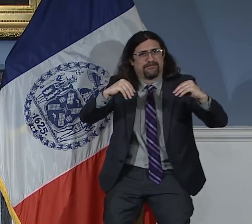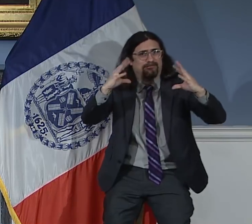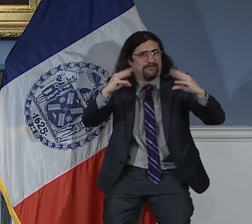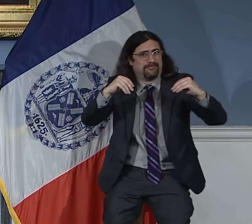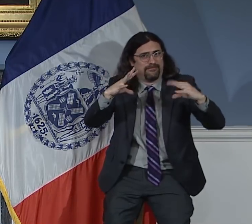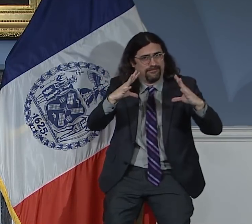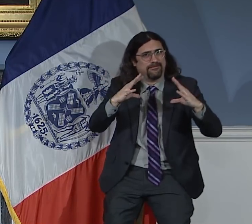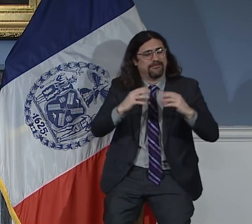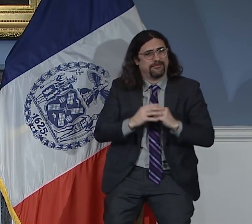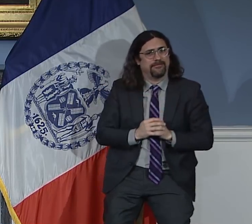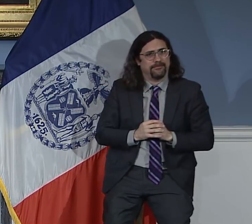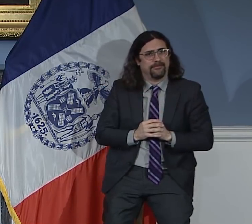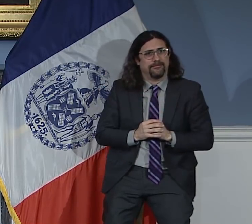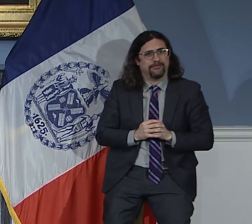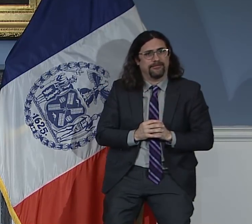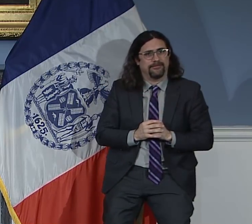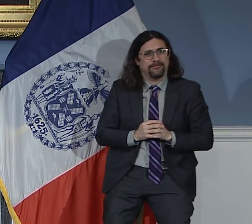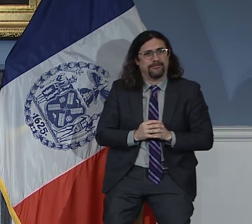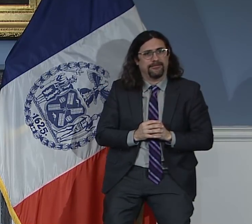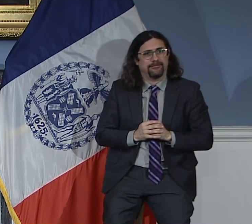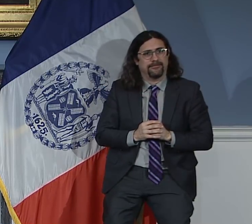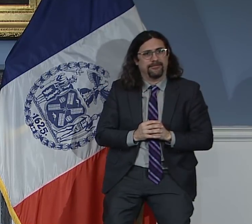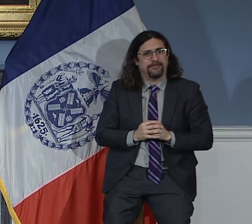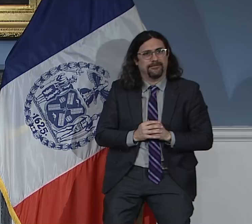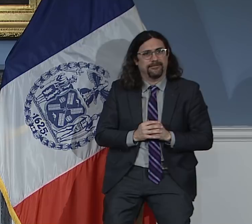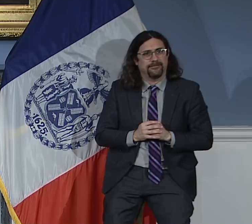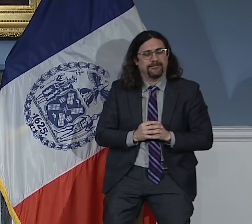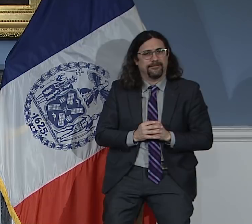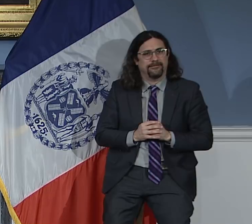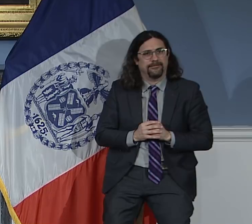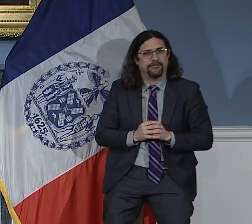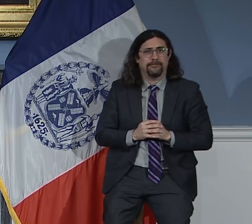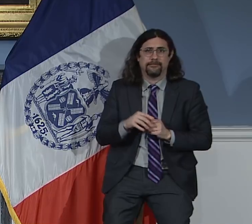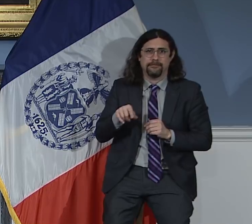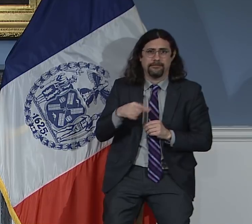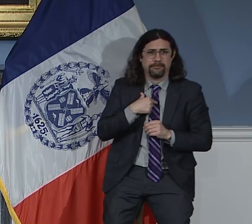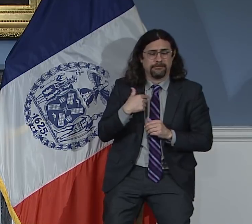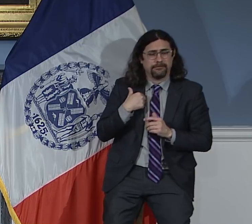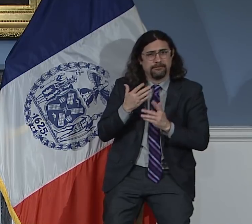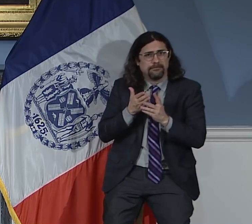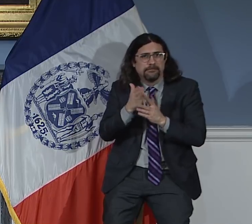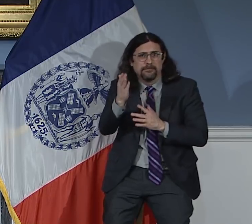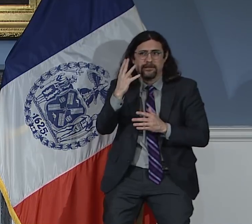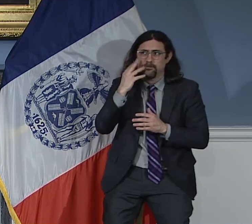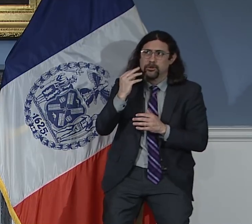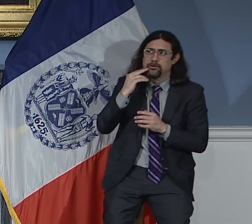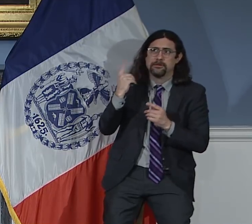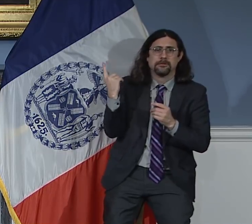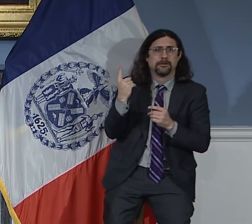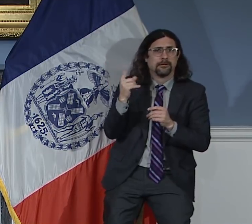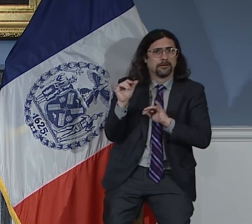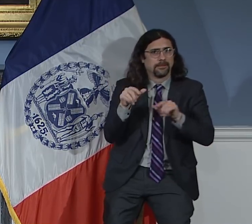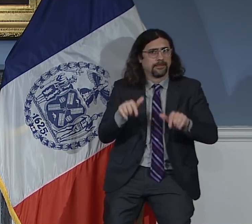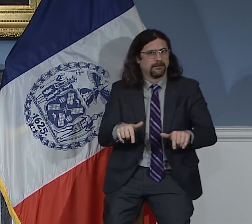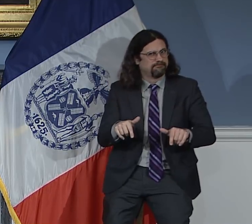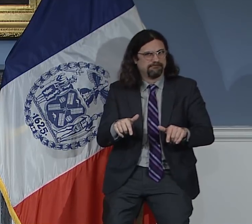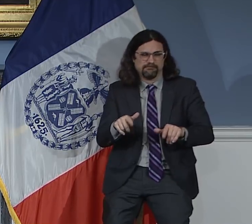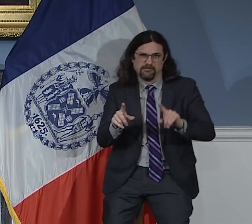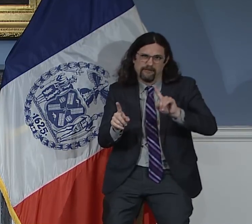FACETIME, BUT IT'S TIME TO MAKE ADJUSTMENTS THAT WOLUDNT' HAVE BEE NIMAGINABLE IN OTHER SITUATIONS BECAUSE WE'VE NEVER DEALT WITH THIS BEFORE.